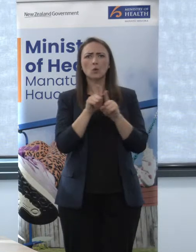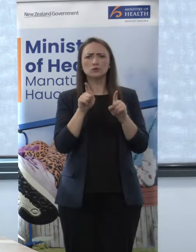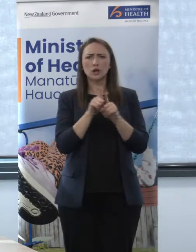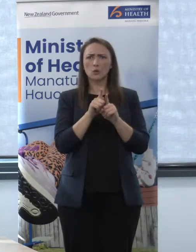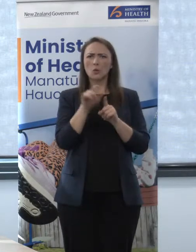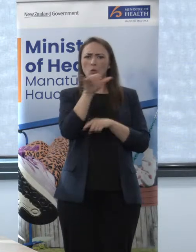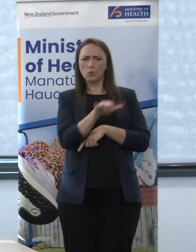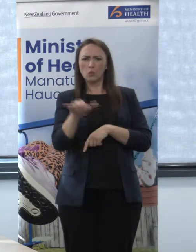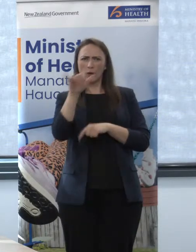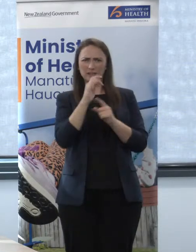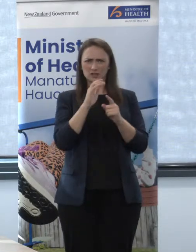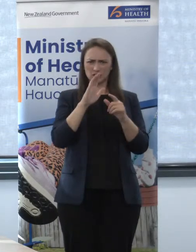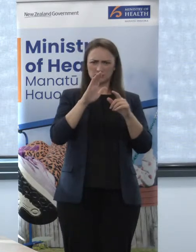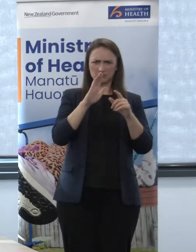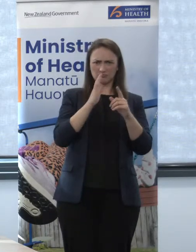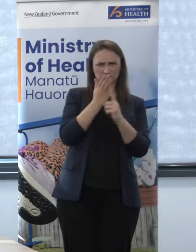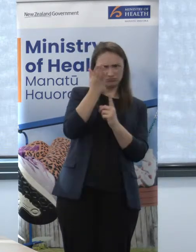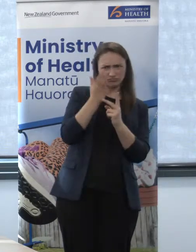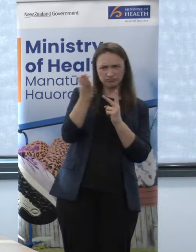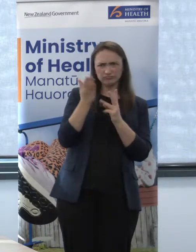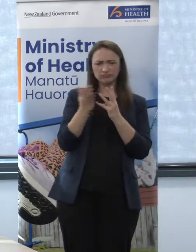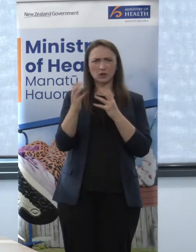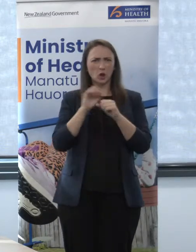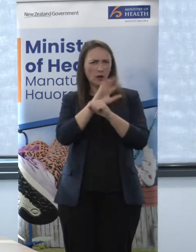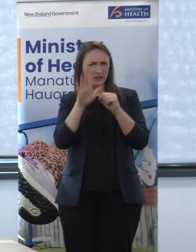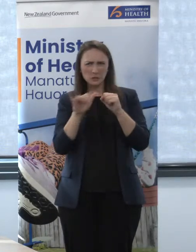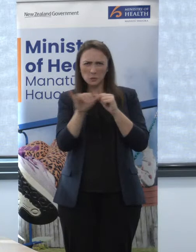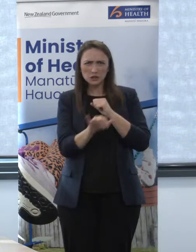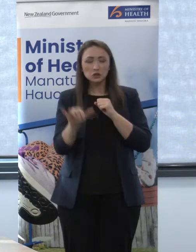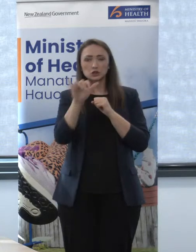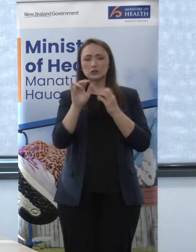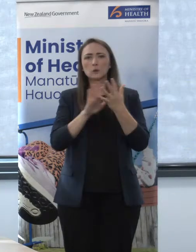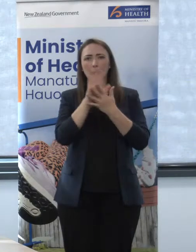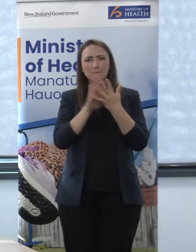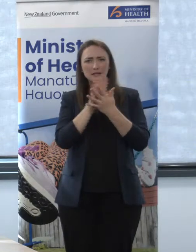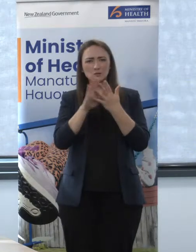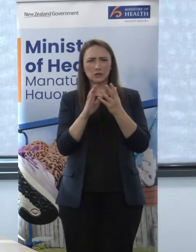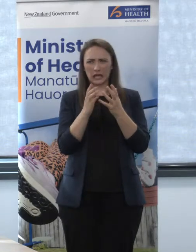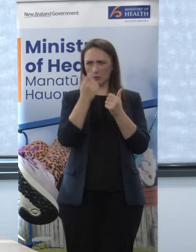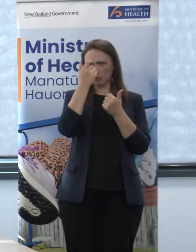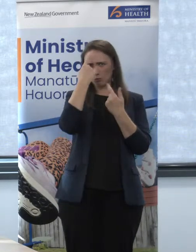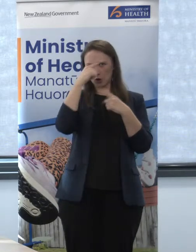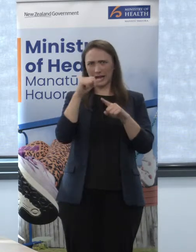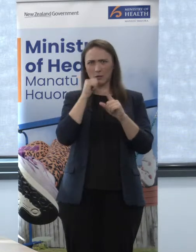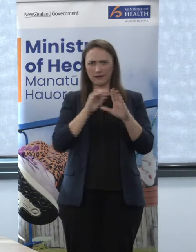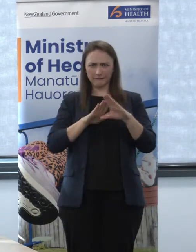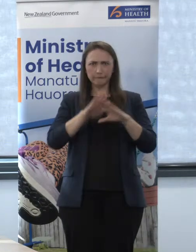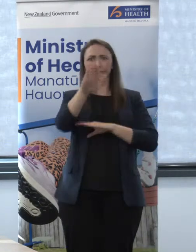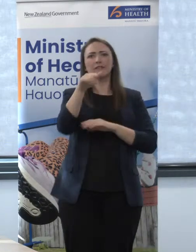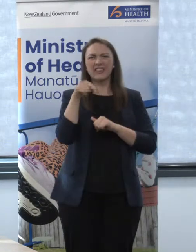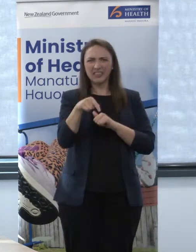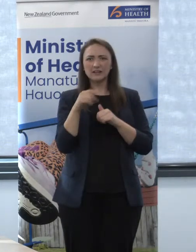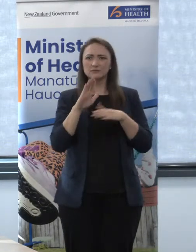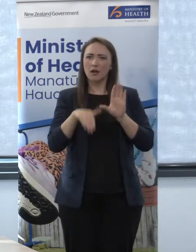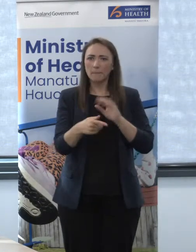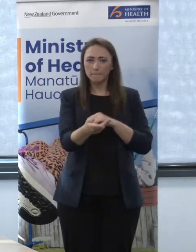estimate the growth rate of the variant, potentially to anticipate if that will trigger